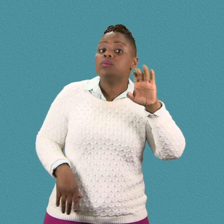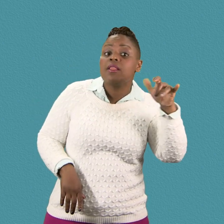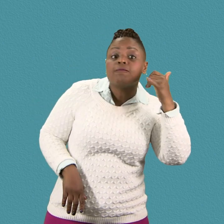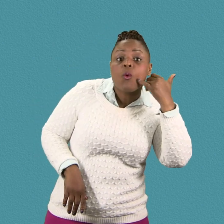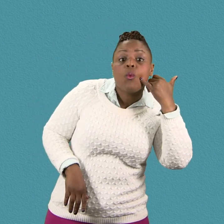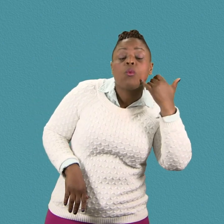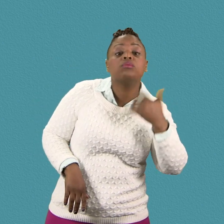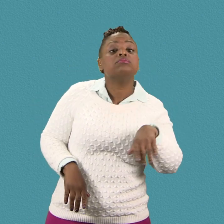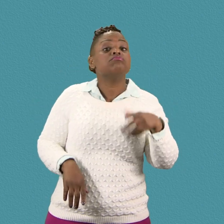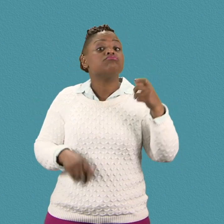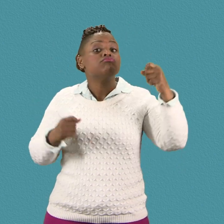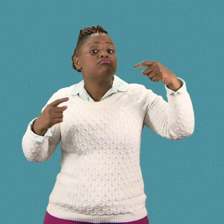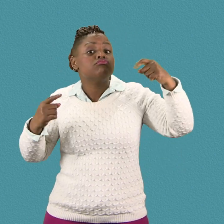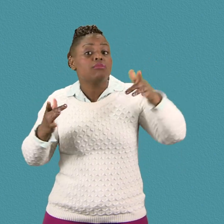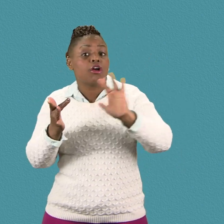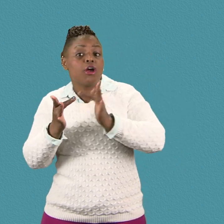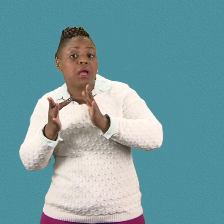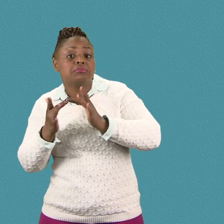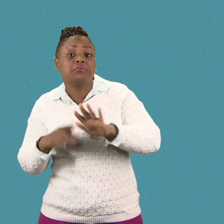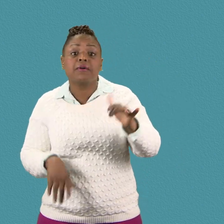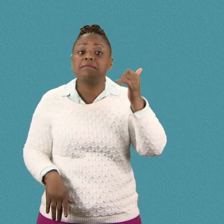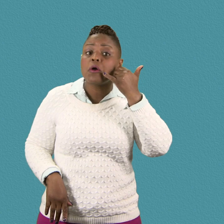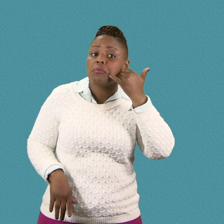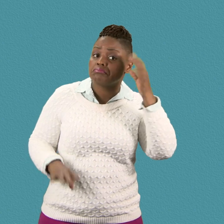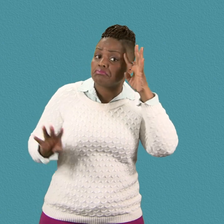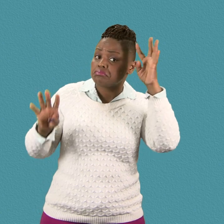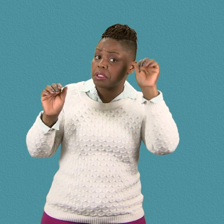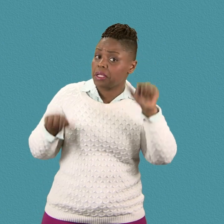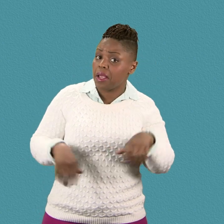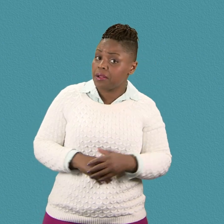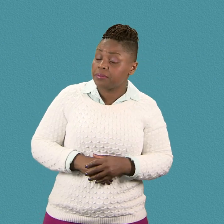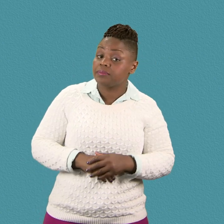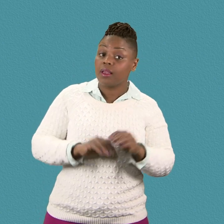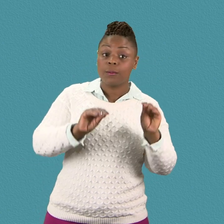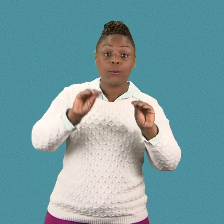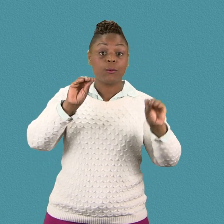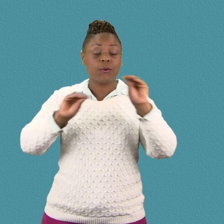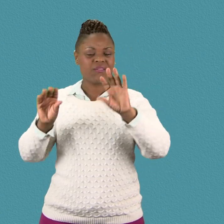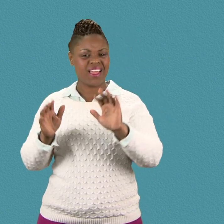and data services throughout the United States.